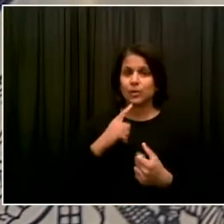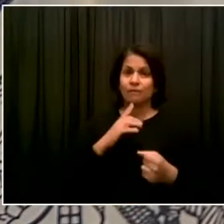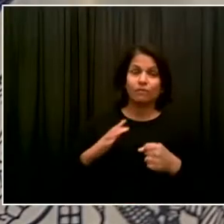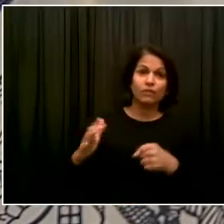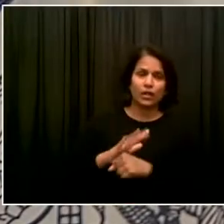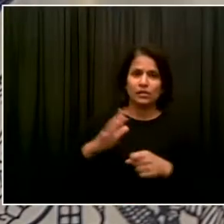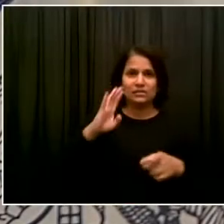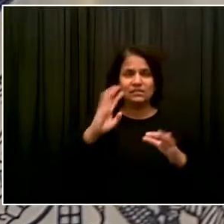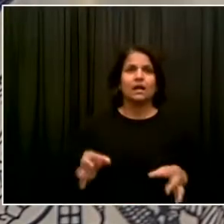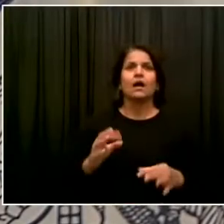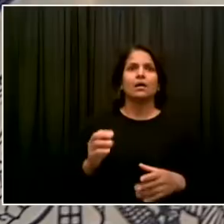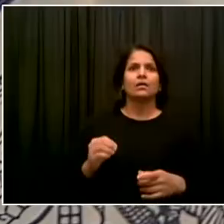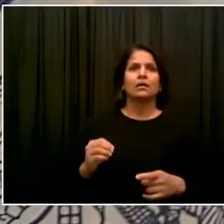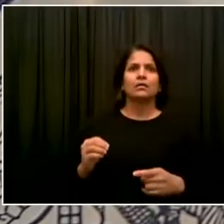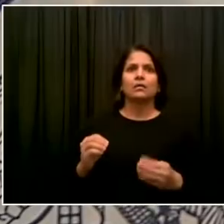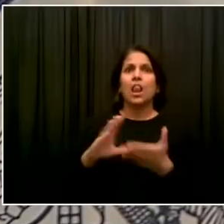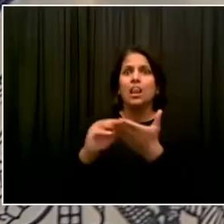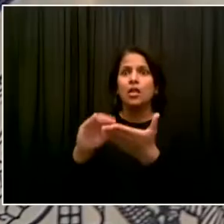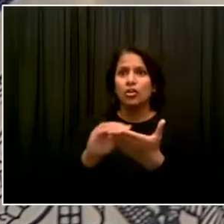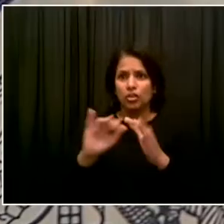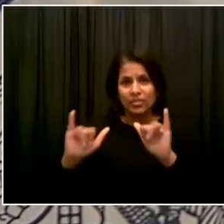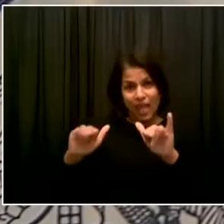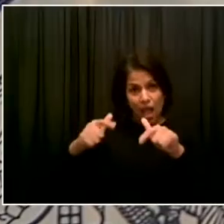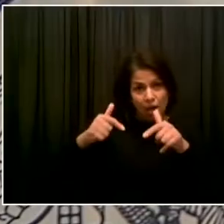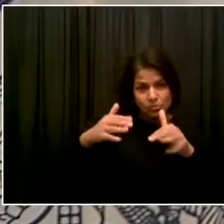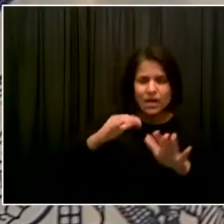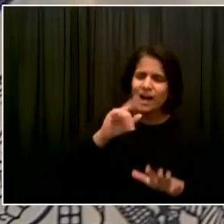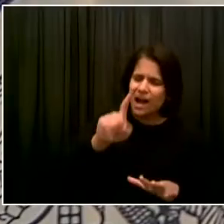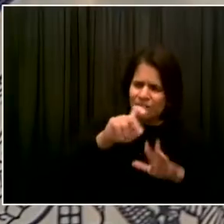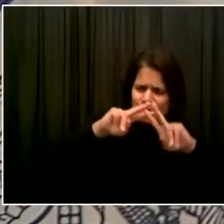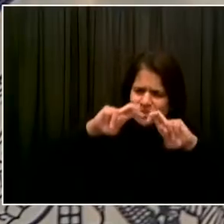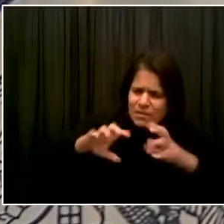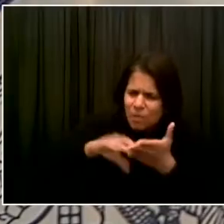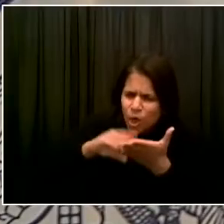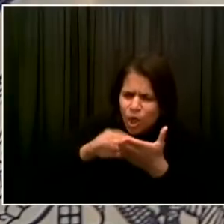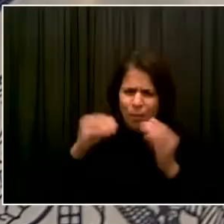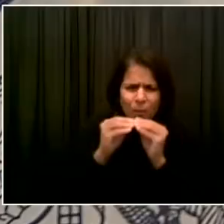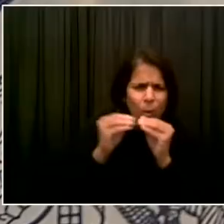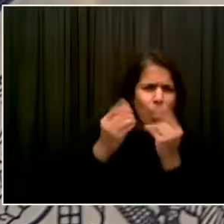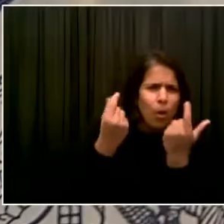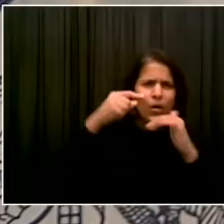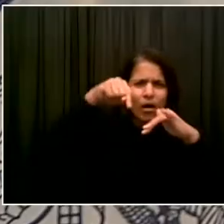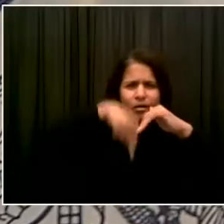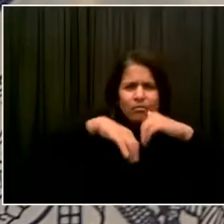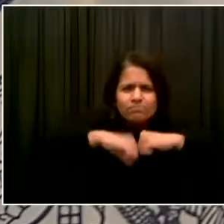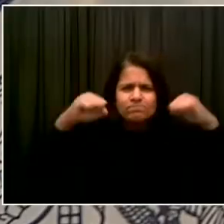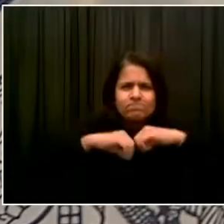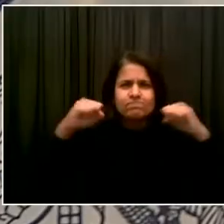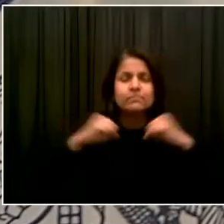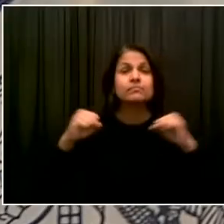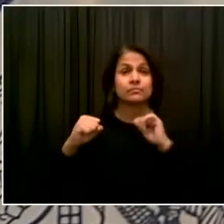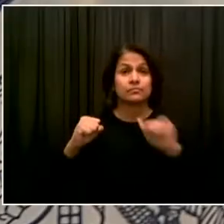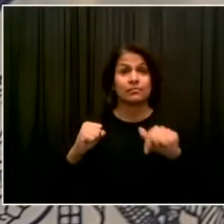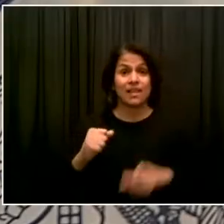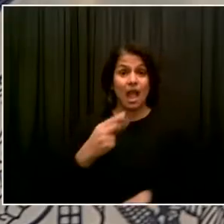TO SAY WE WILL CONSTANTLY NEED TO LEARN MORE BECAUSE THAT IS THE WHOLE STORY OF COVID FOR T WO